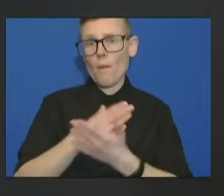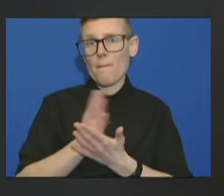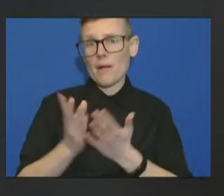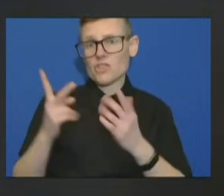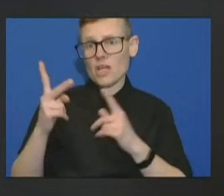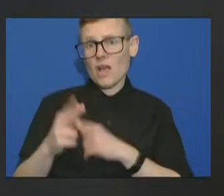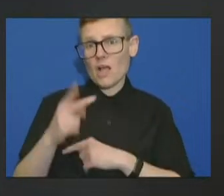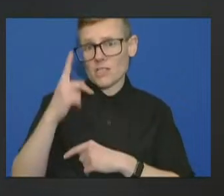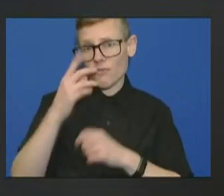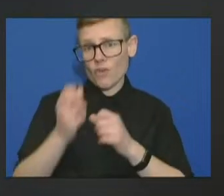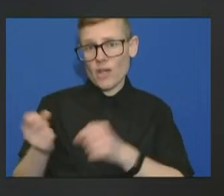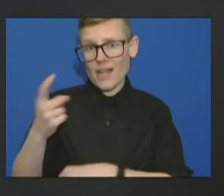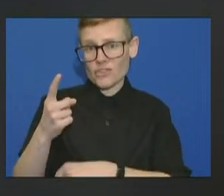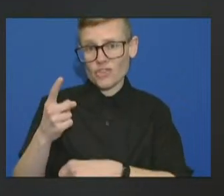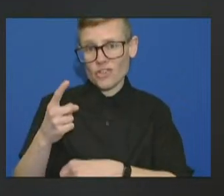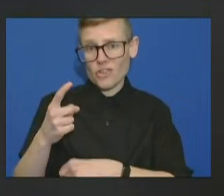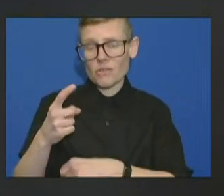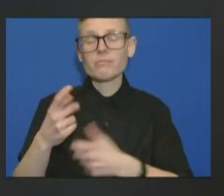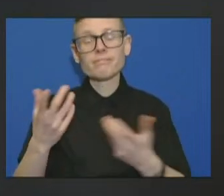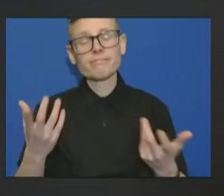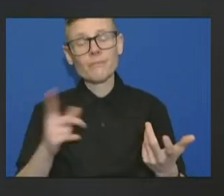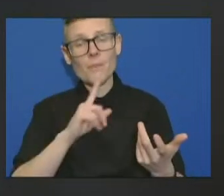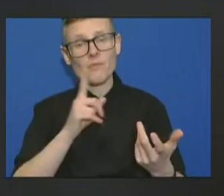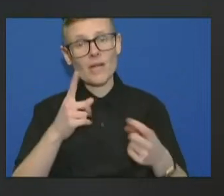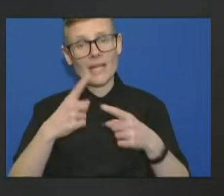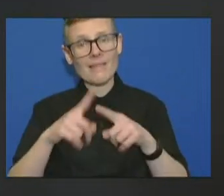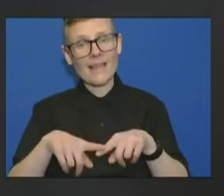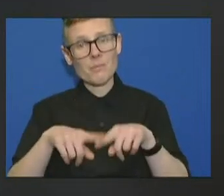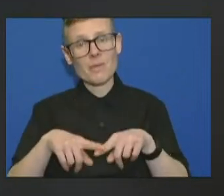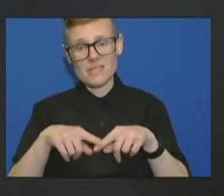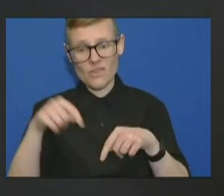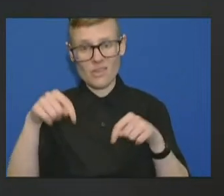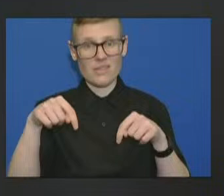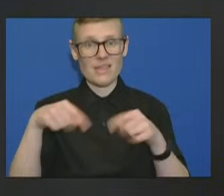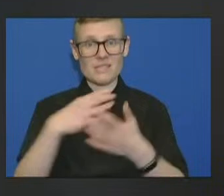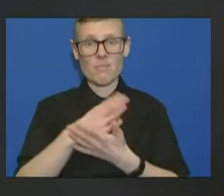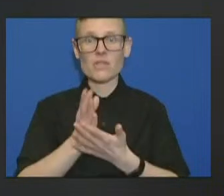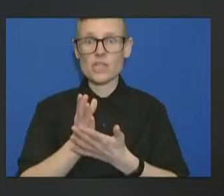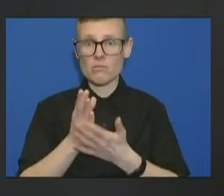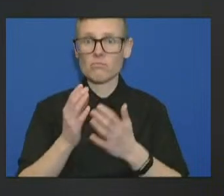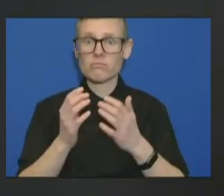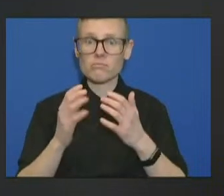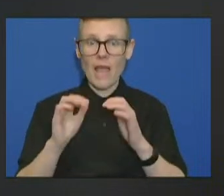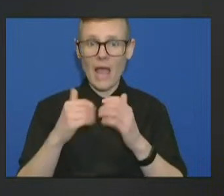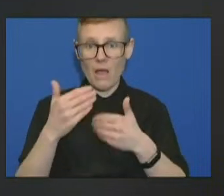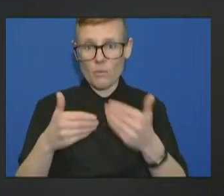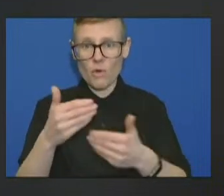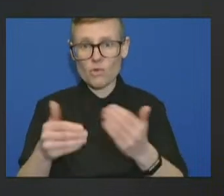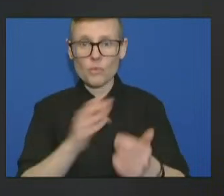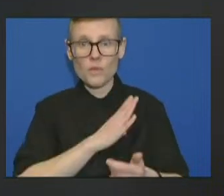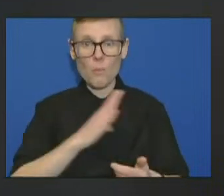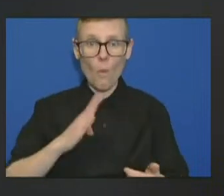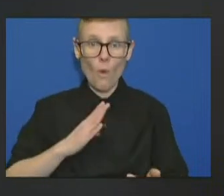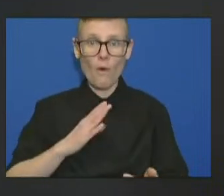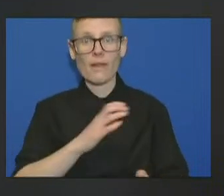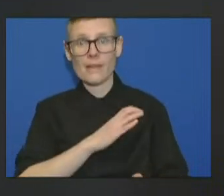That's good feedback. Should we expect further budget cuts for next year? Well that largely